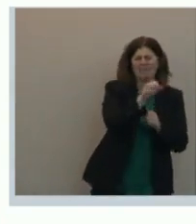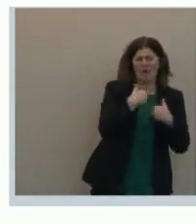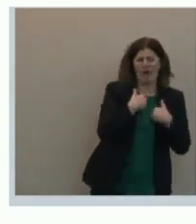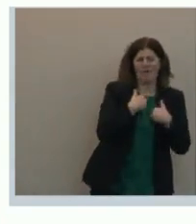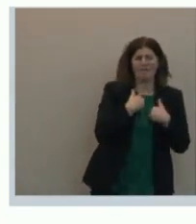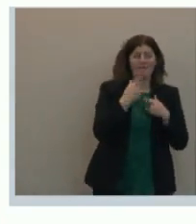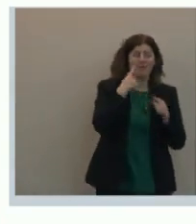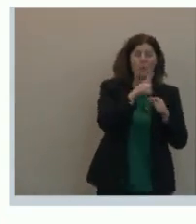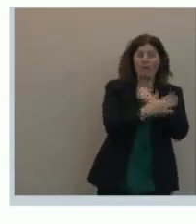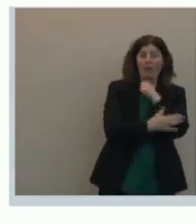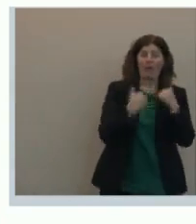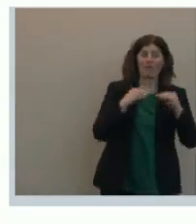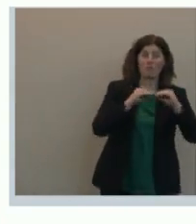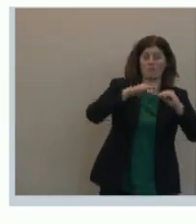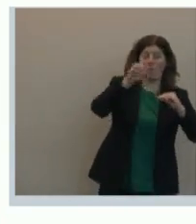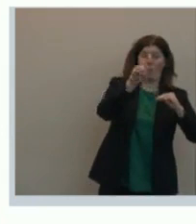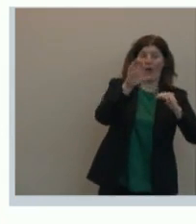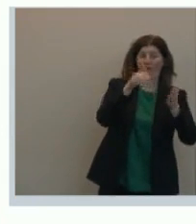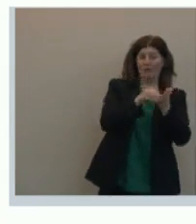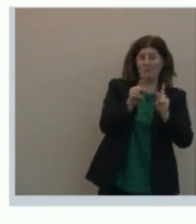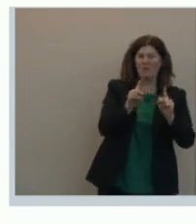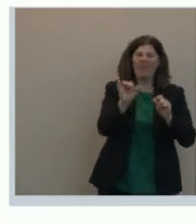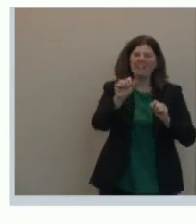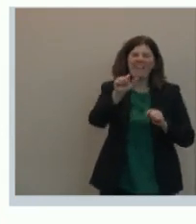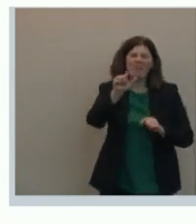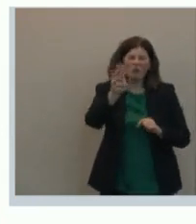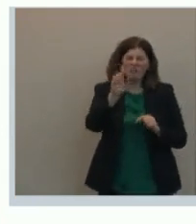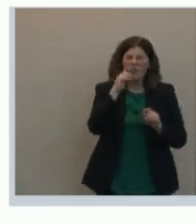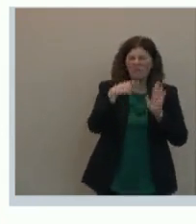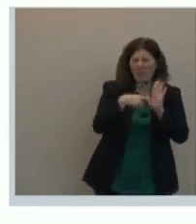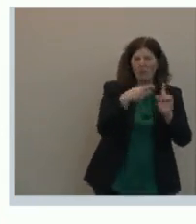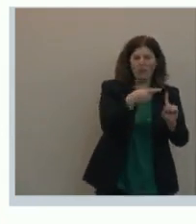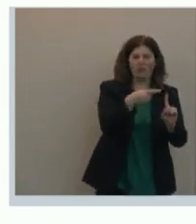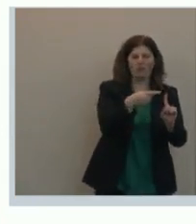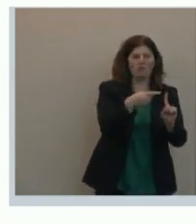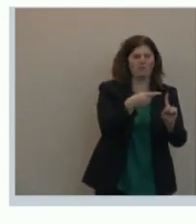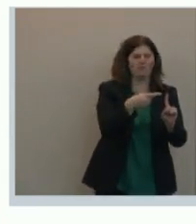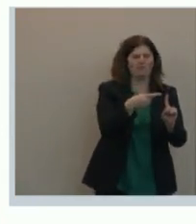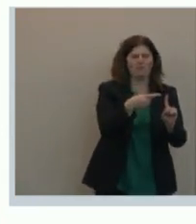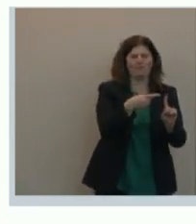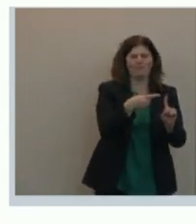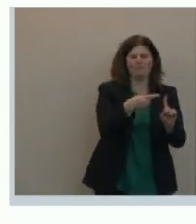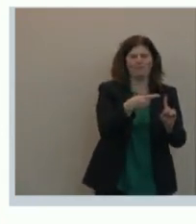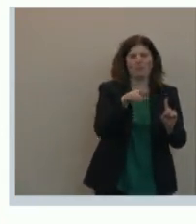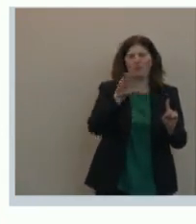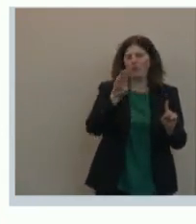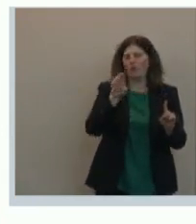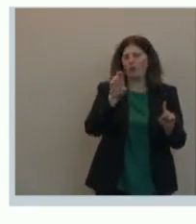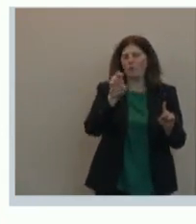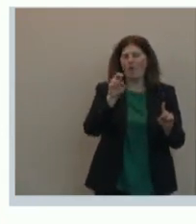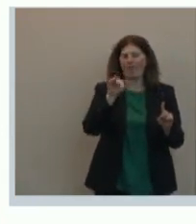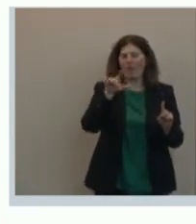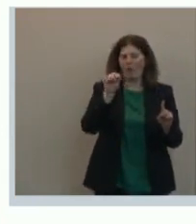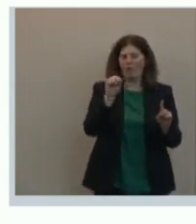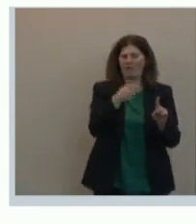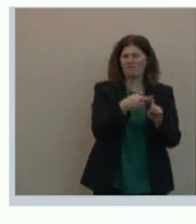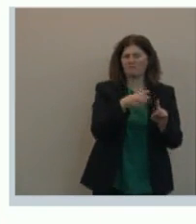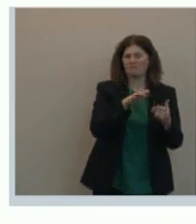IF YOUR COUNTY IS LESS THAN 100,000, THIS NUMBER WILL BE BIGGER THAN THE NUMBER OF CASES YOU ARE USED TO SEEING.